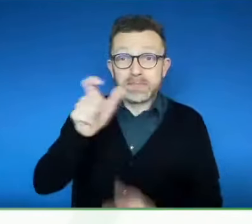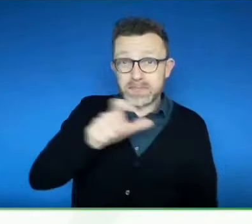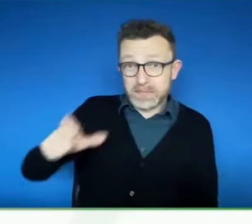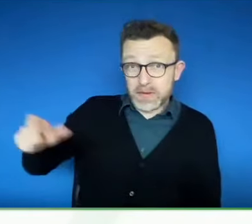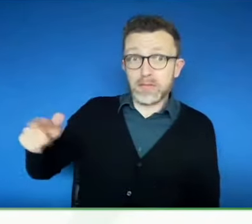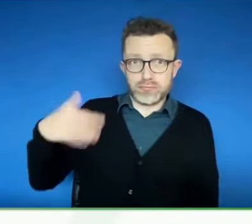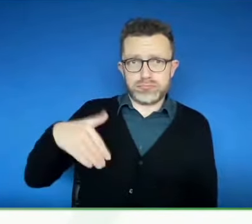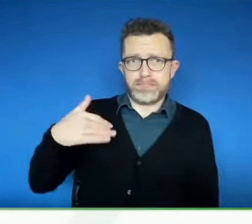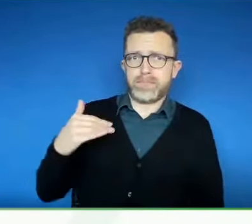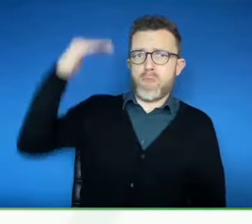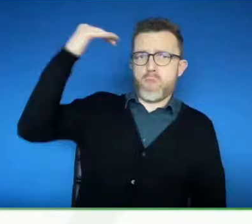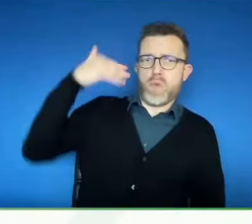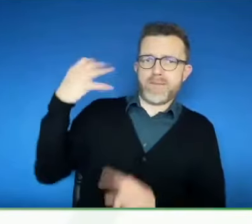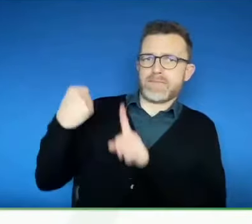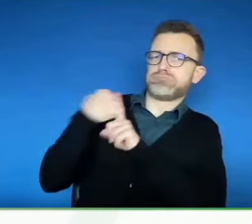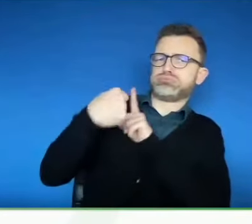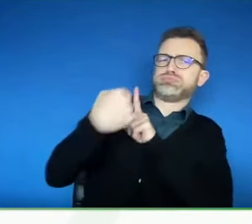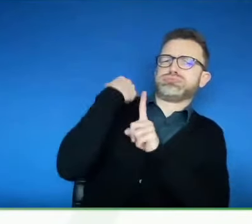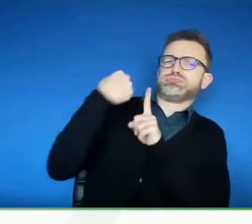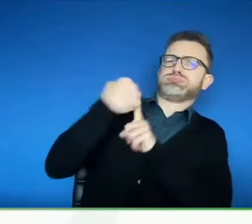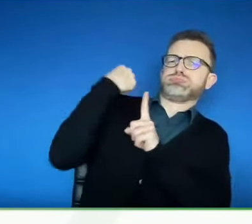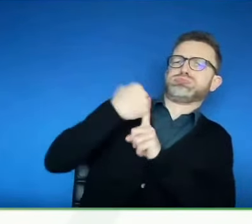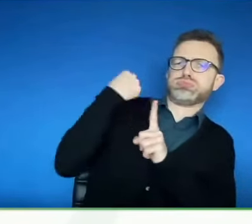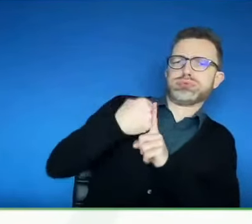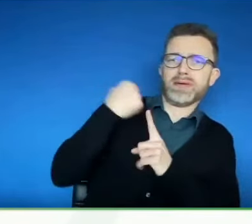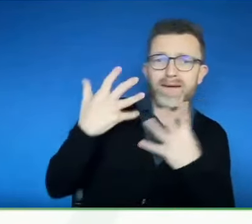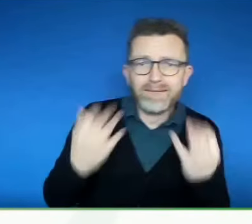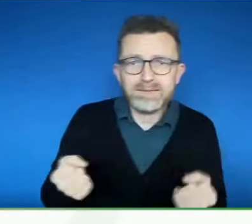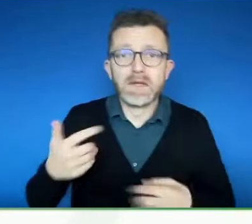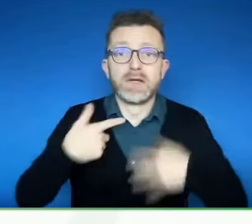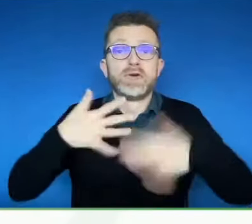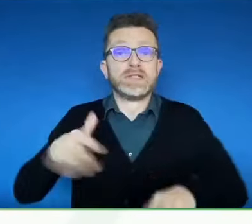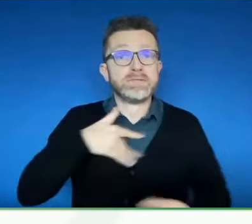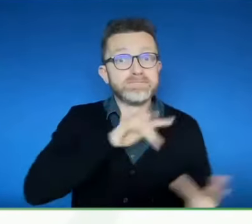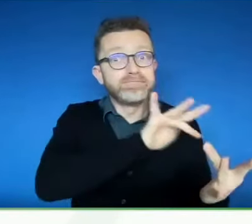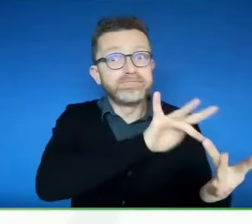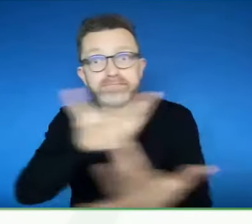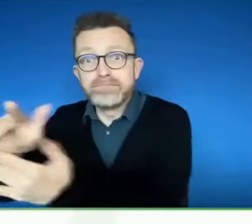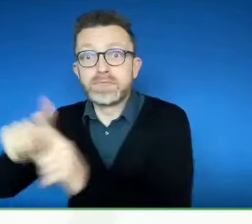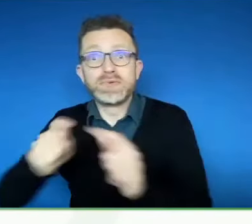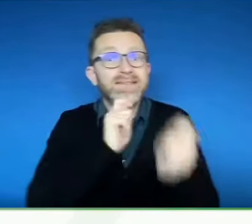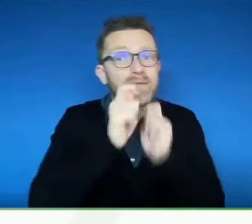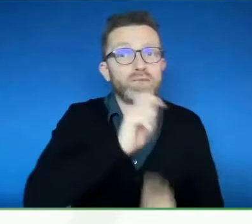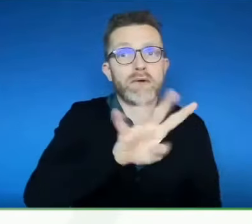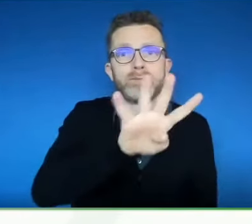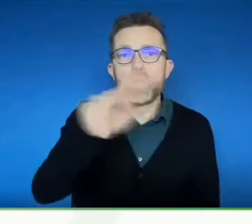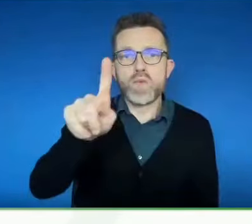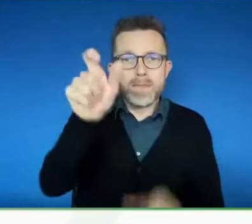It helped us learn that leadership programs are all the same.